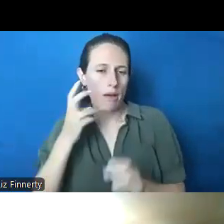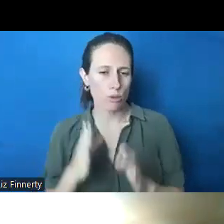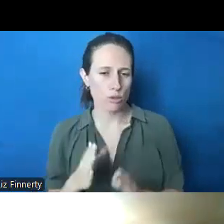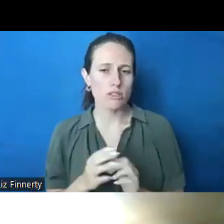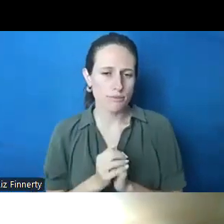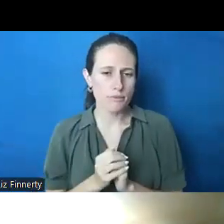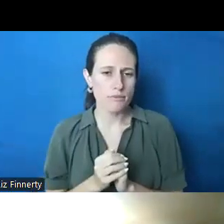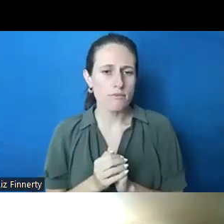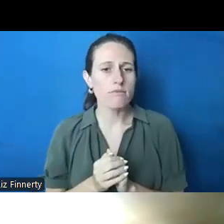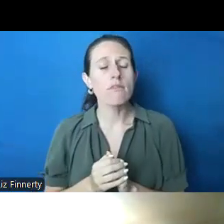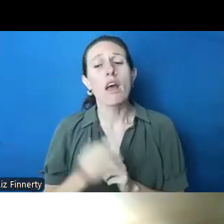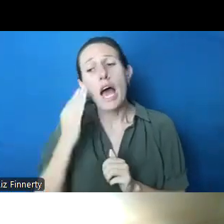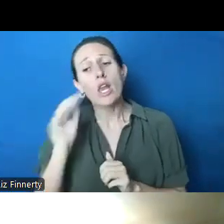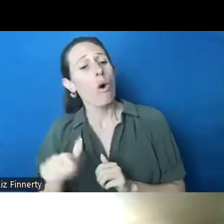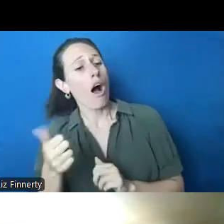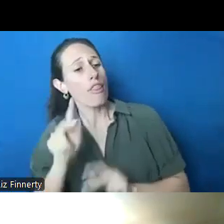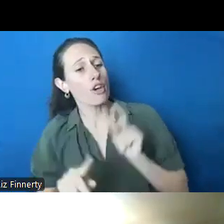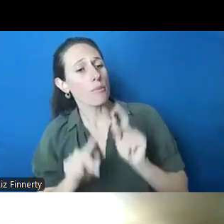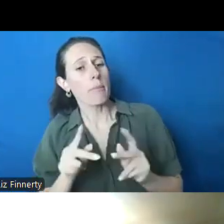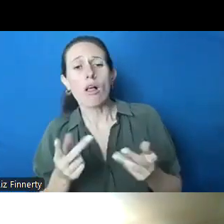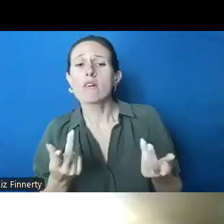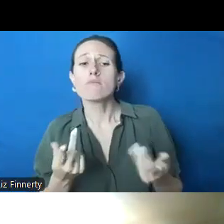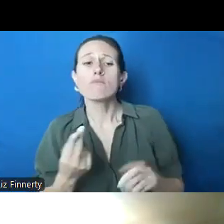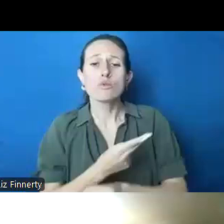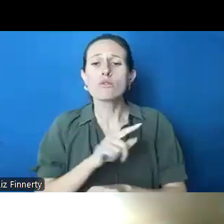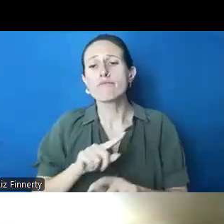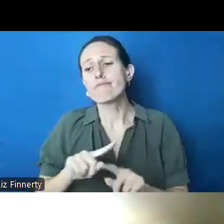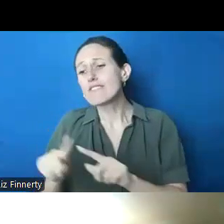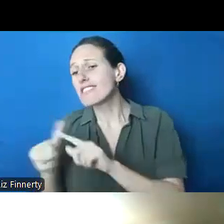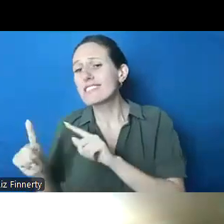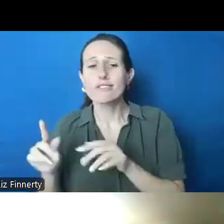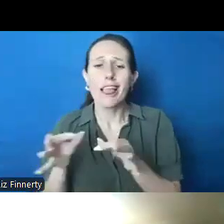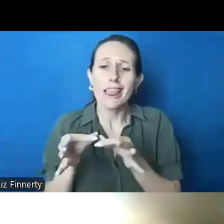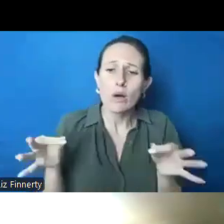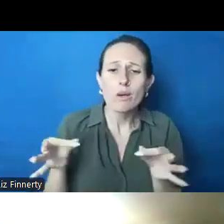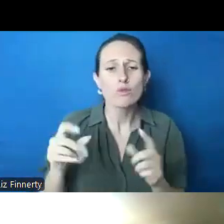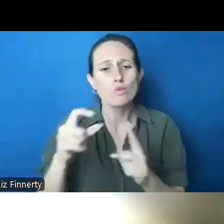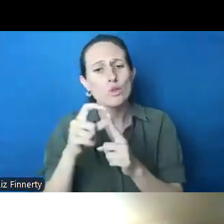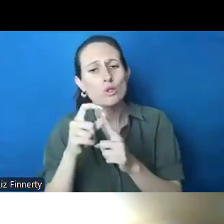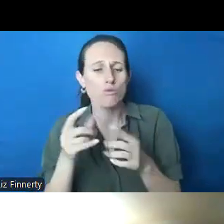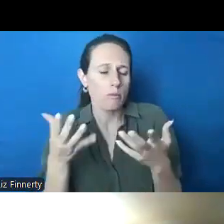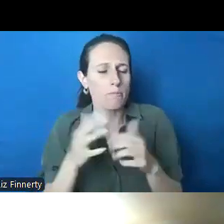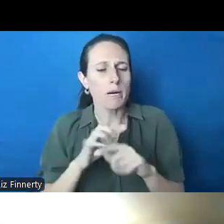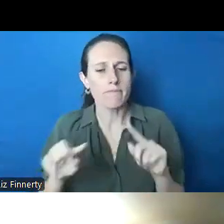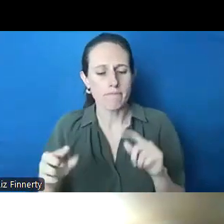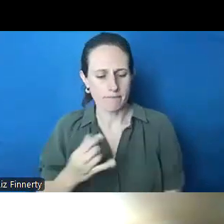although I know that other people prefer different language around that. Thank you